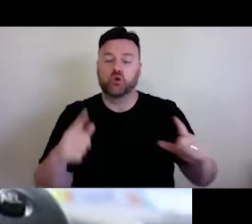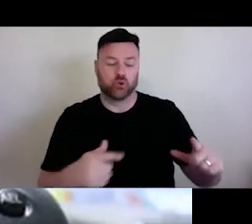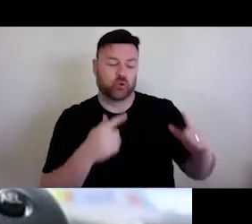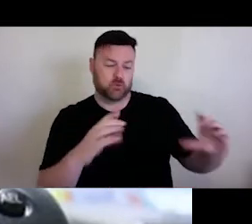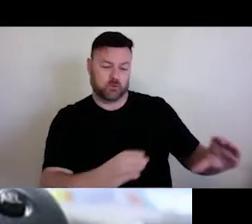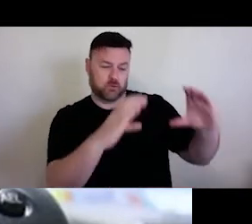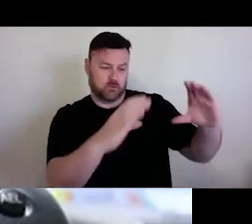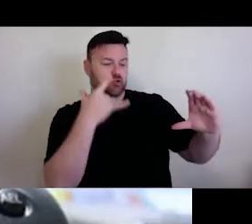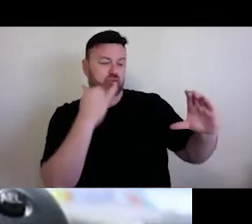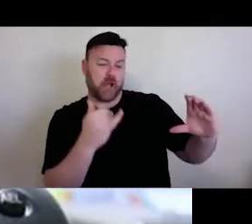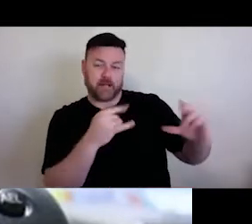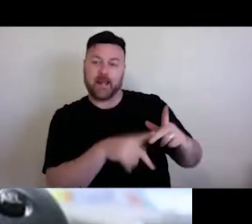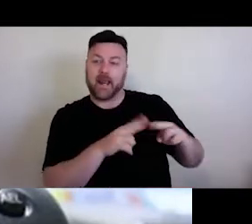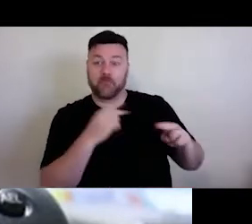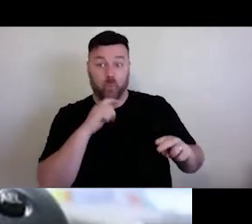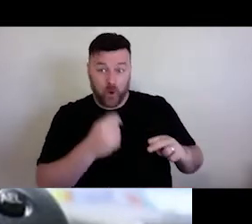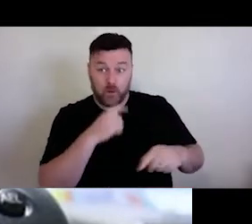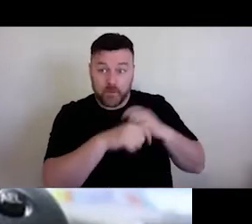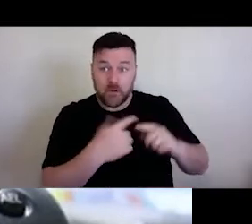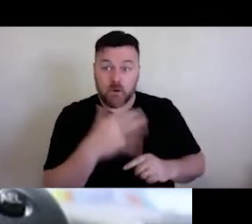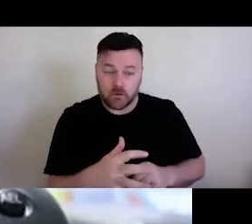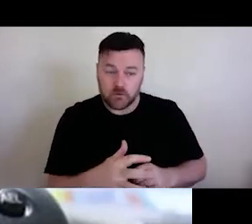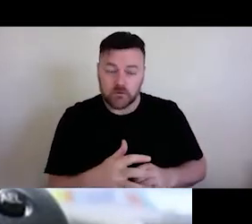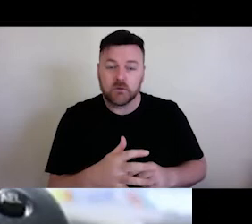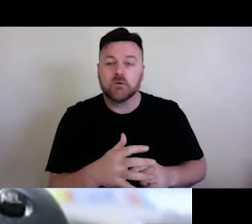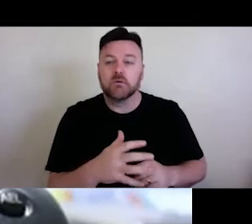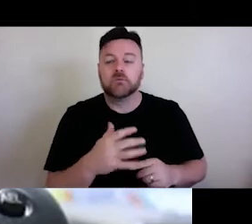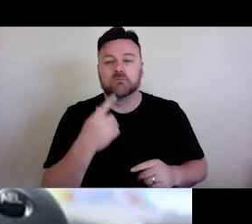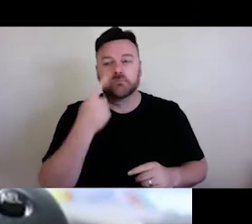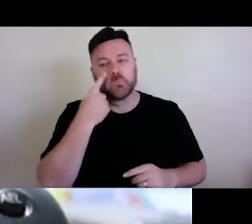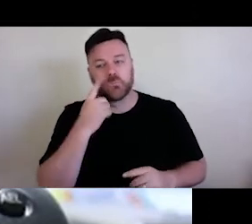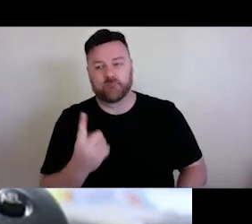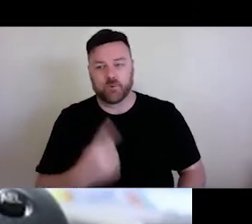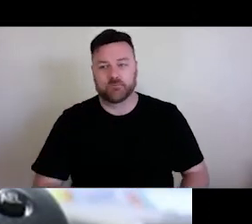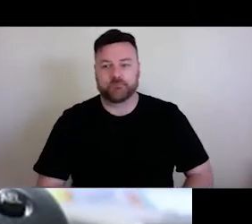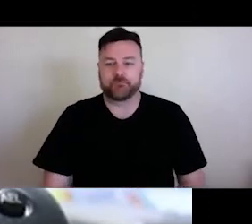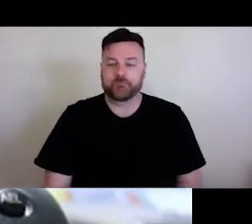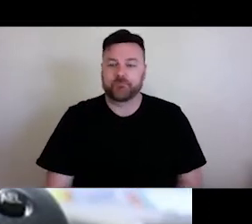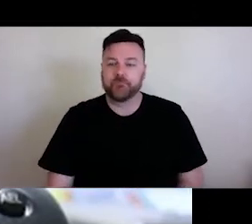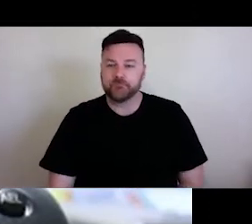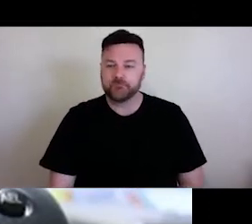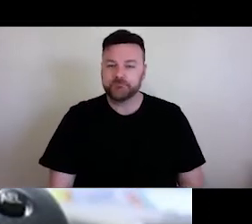will overheat after a few minutes or not of doing video content.